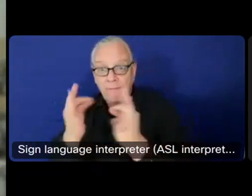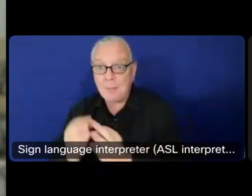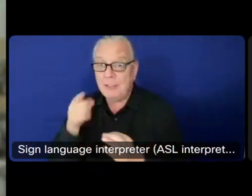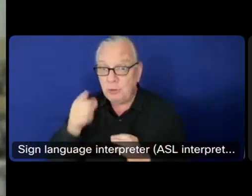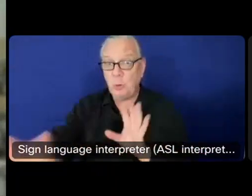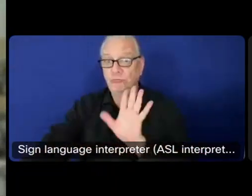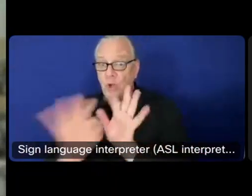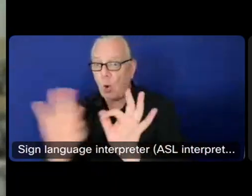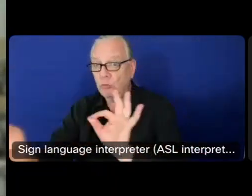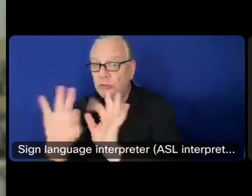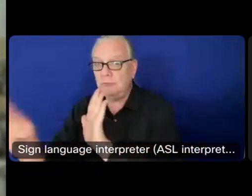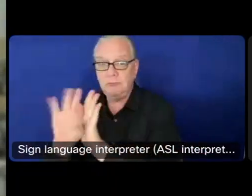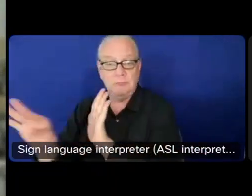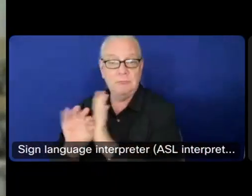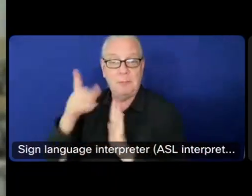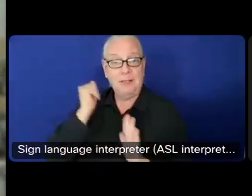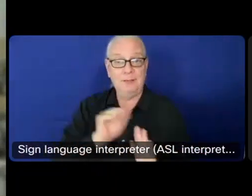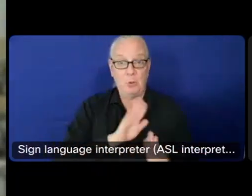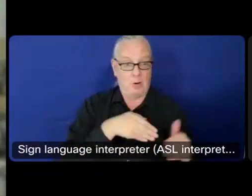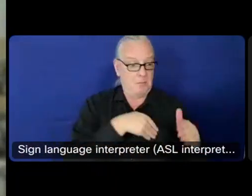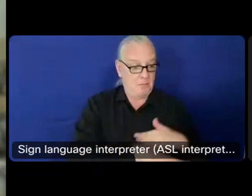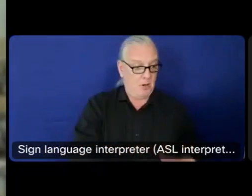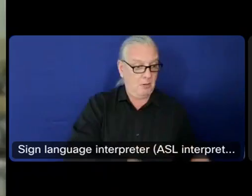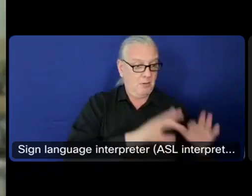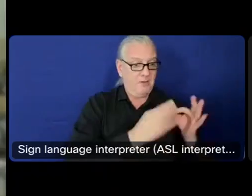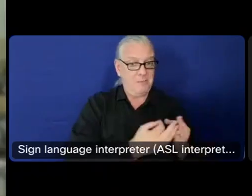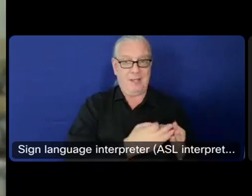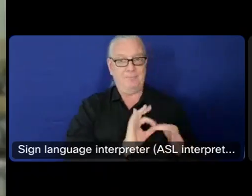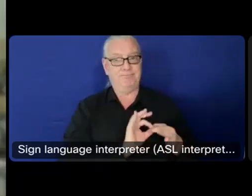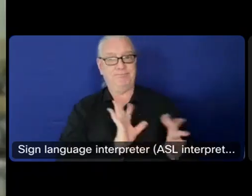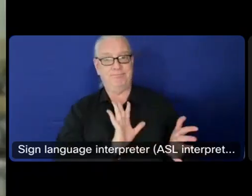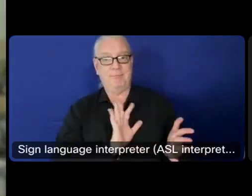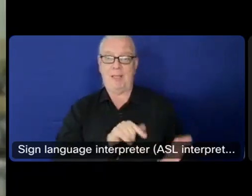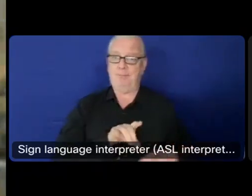your birth family because of what they consider to be